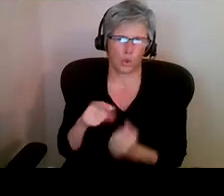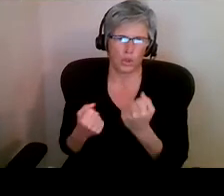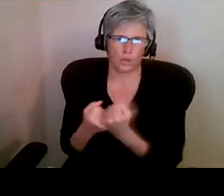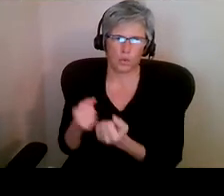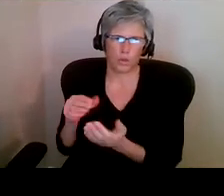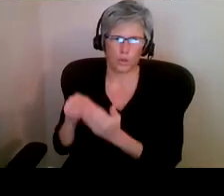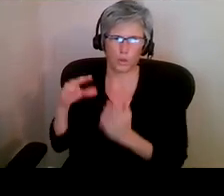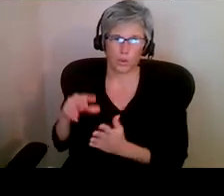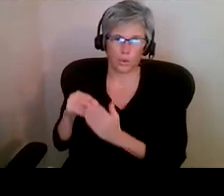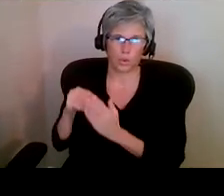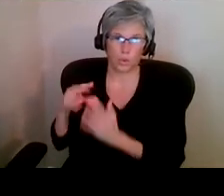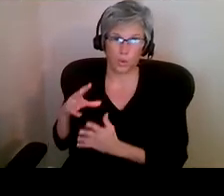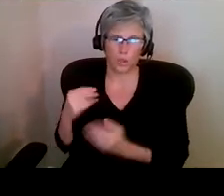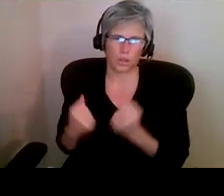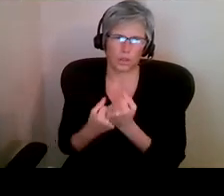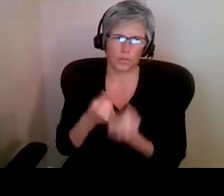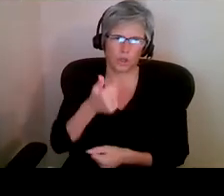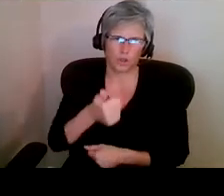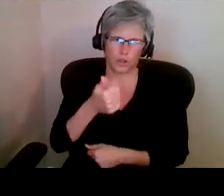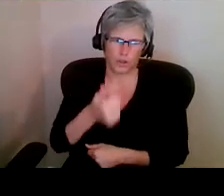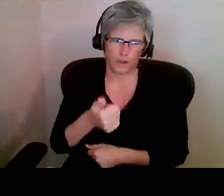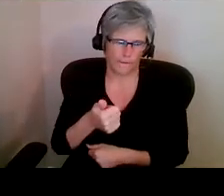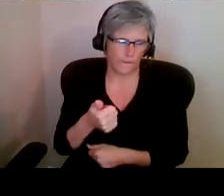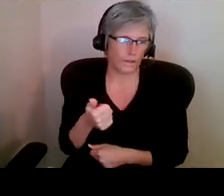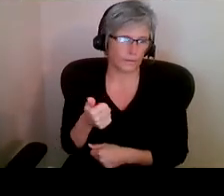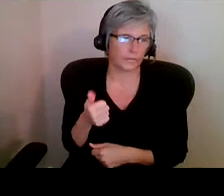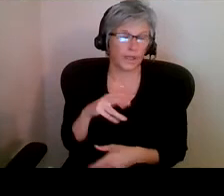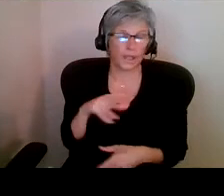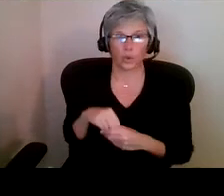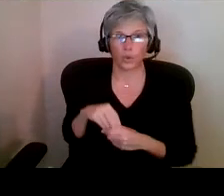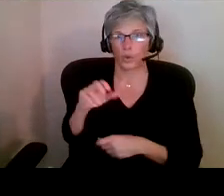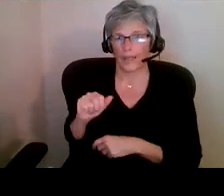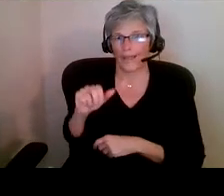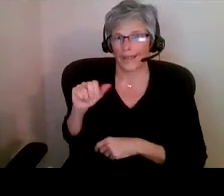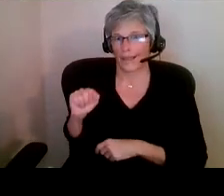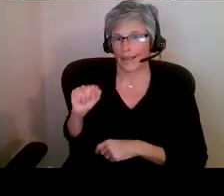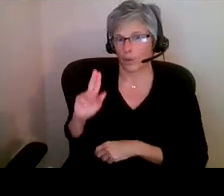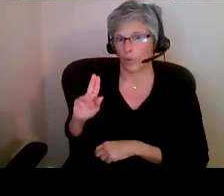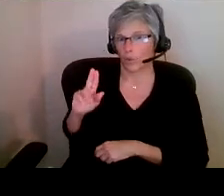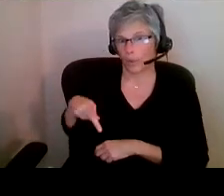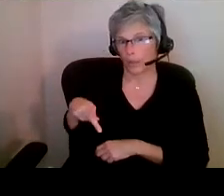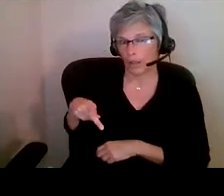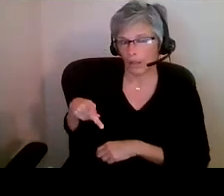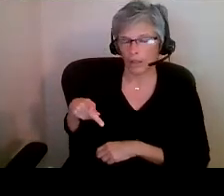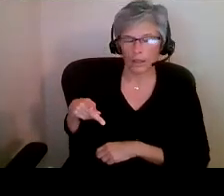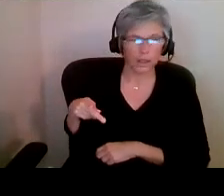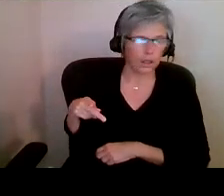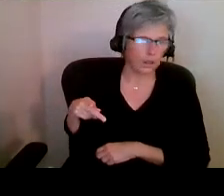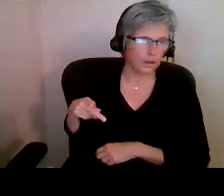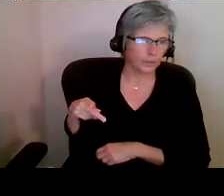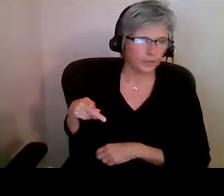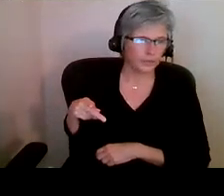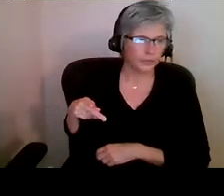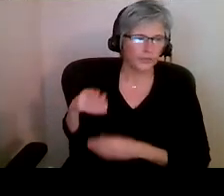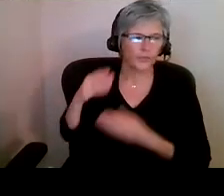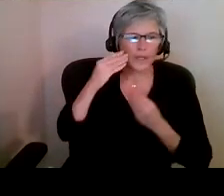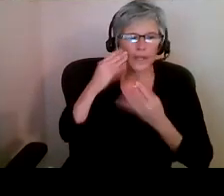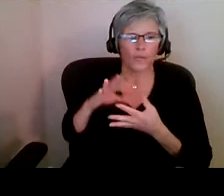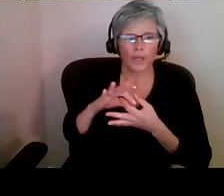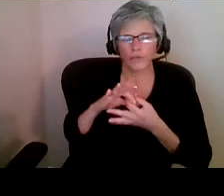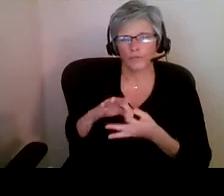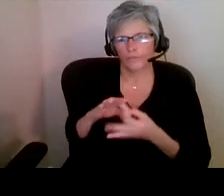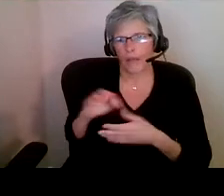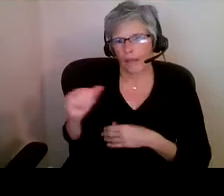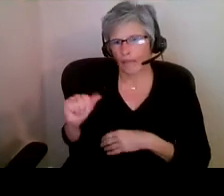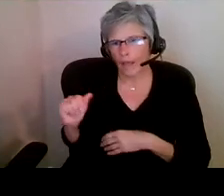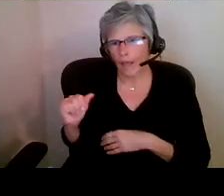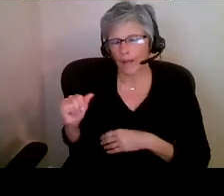yourself, so it includes the AAP and information about athletics, environmental health, and safety.